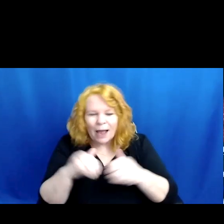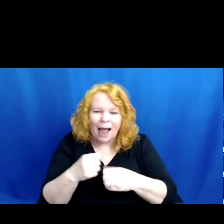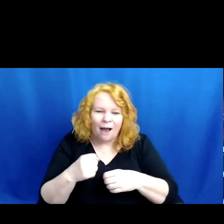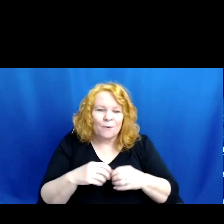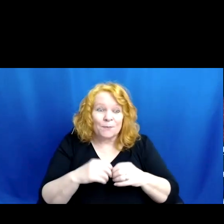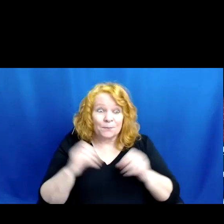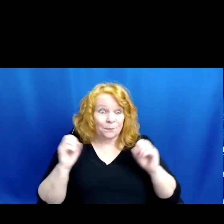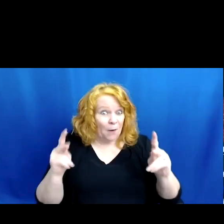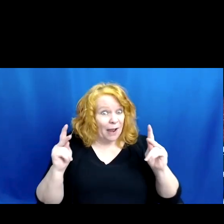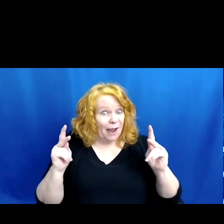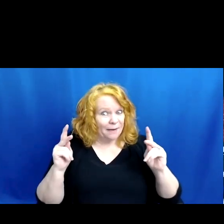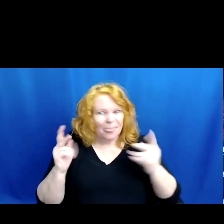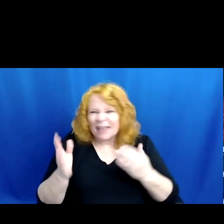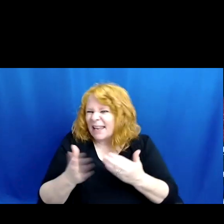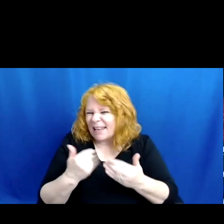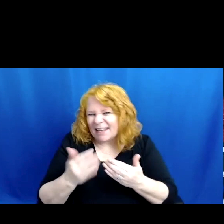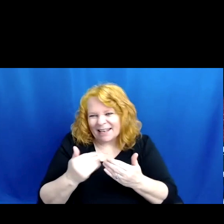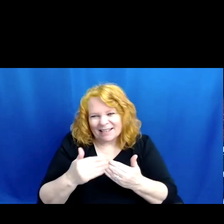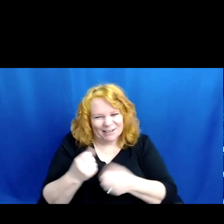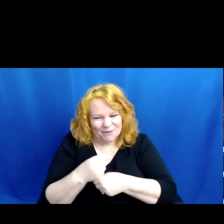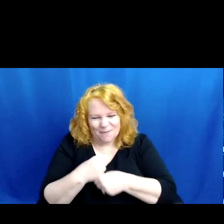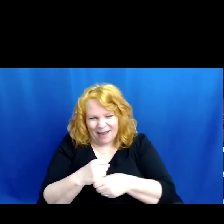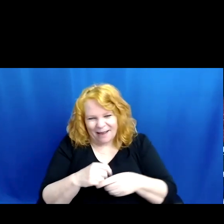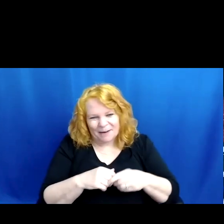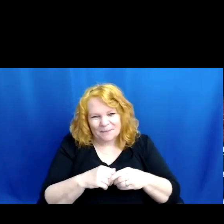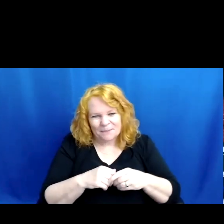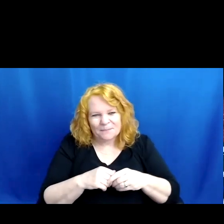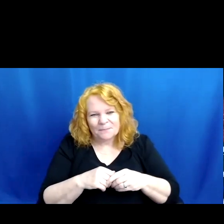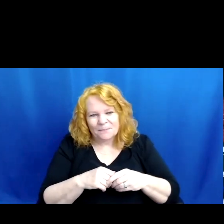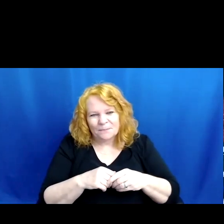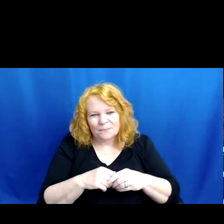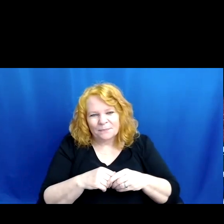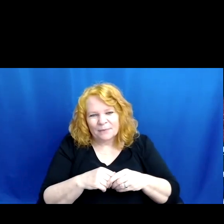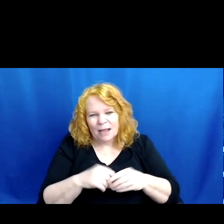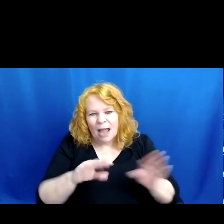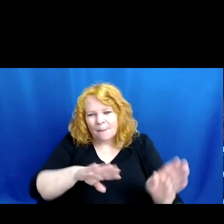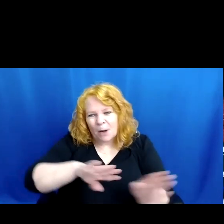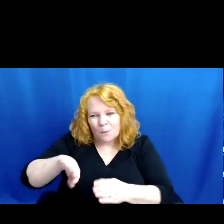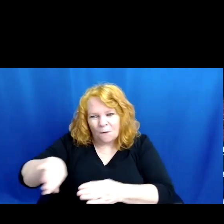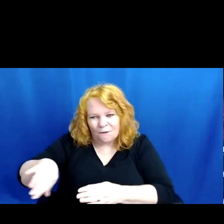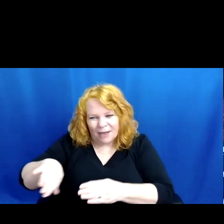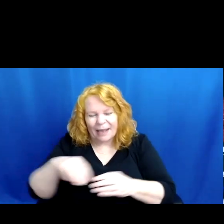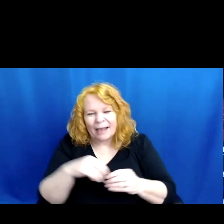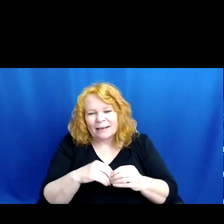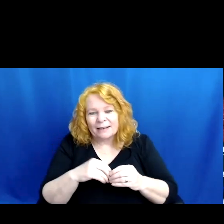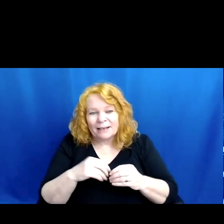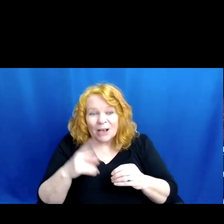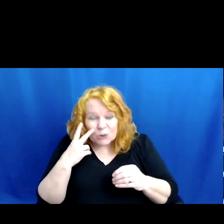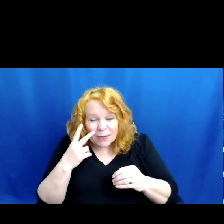It is easy to make. Here we go. I am going to put my bits on the side. And I will just keep the one thing.